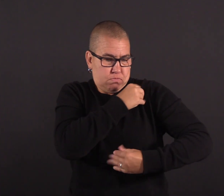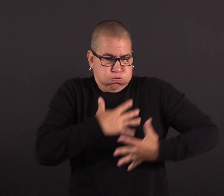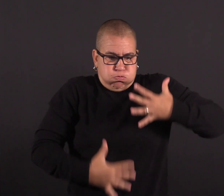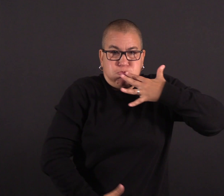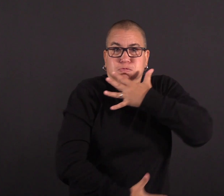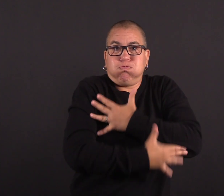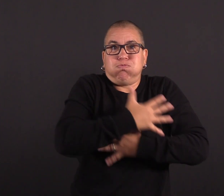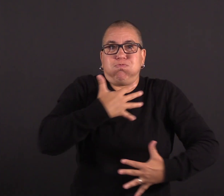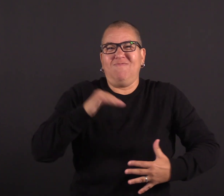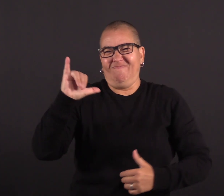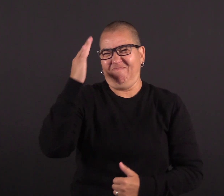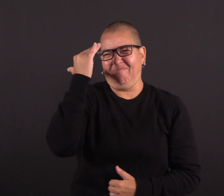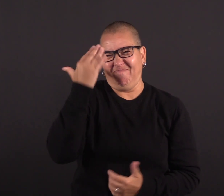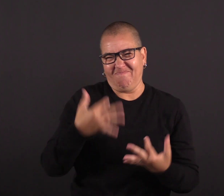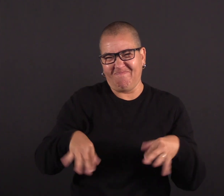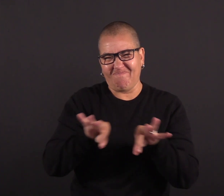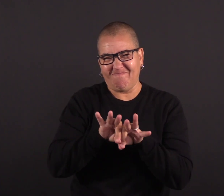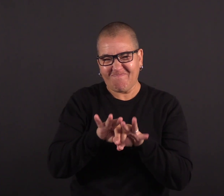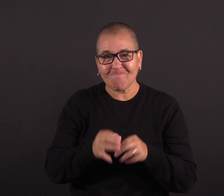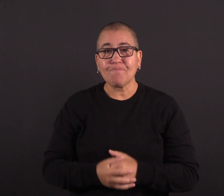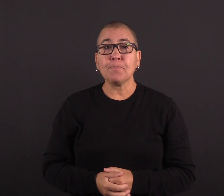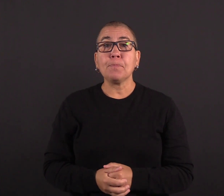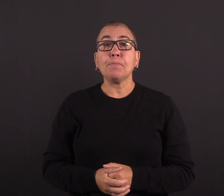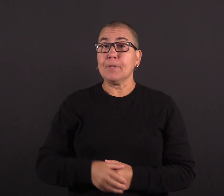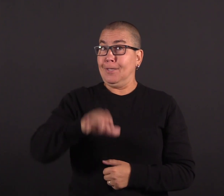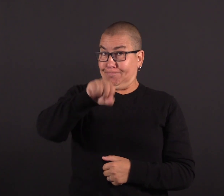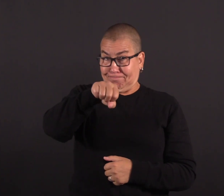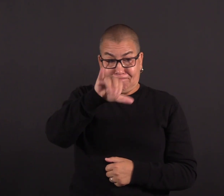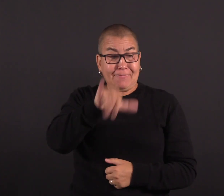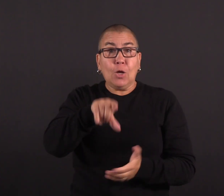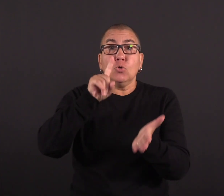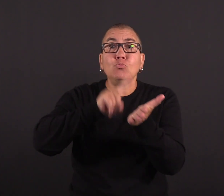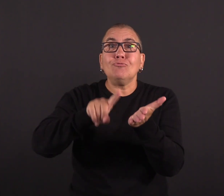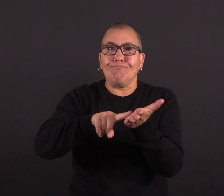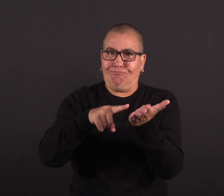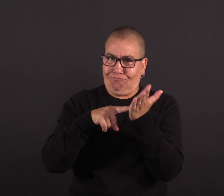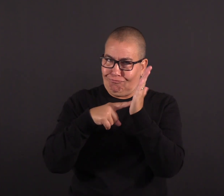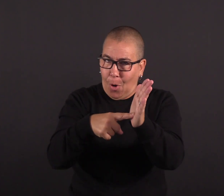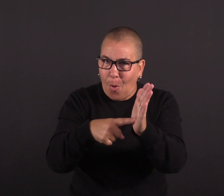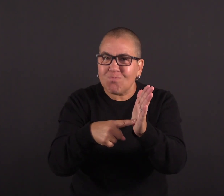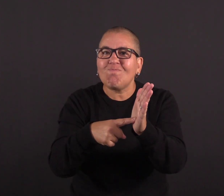but antibodies are also important to prevent further harm, the study said. And researchers